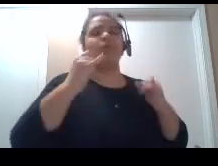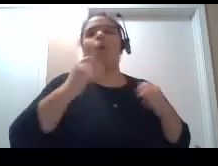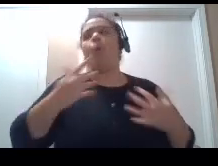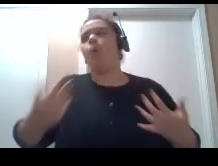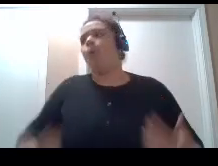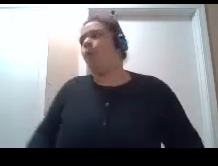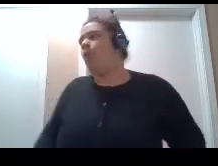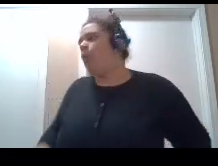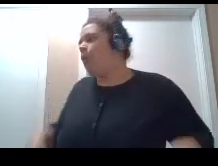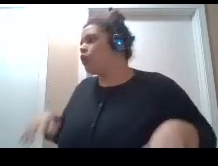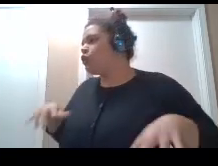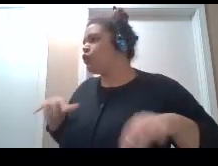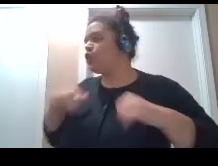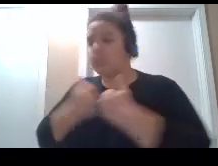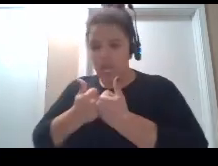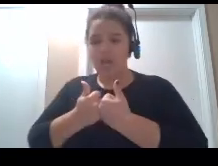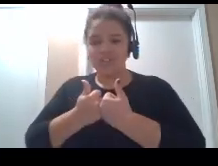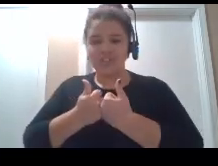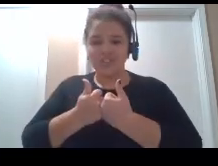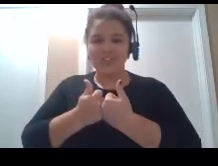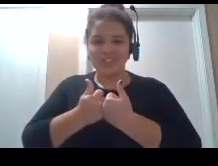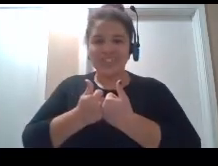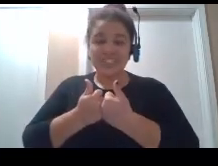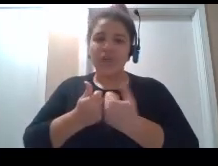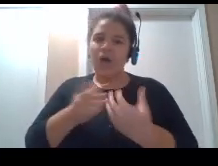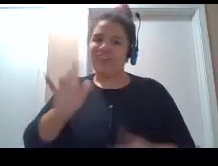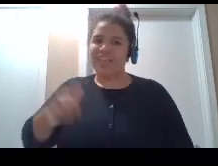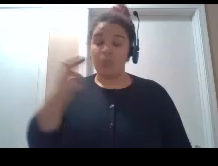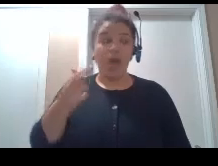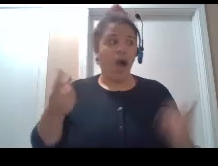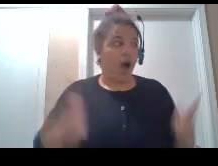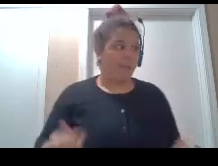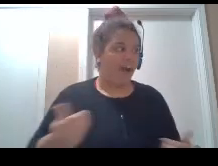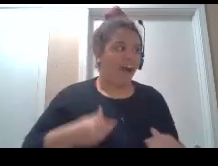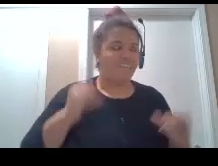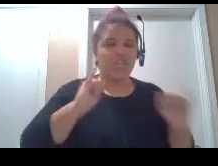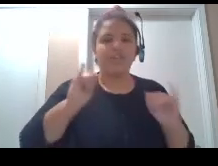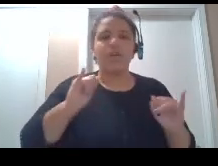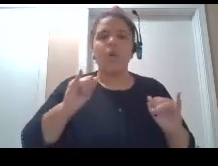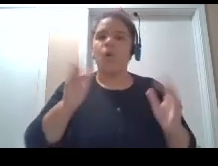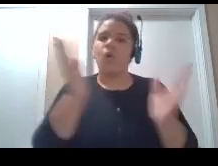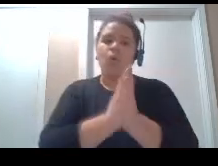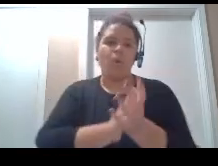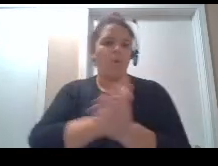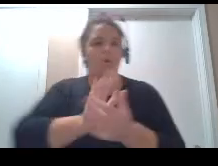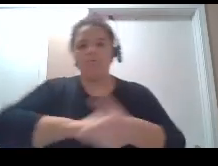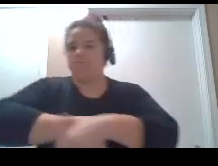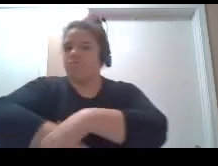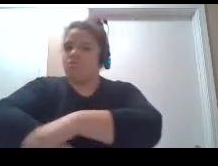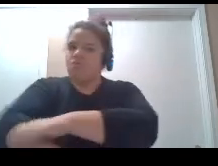This is why when we get the opportunity, it is so critical to make sure the candidate we're working with is